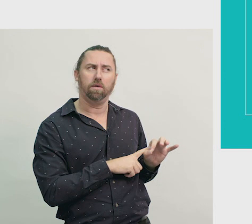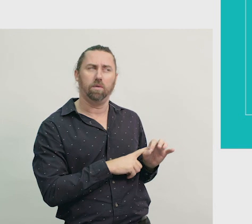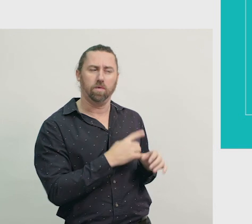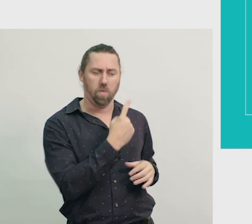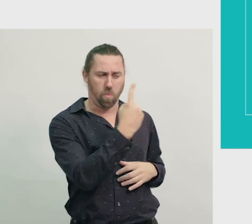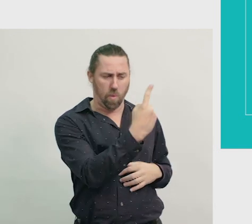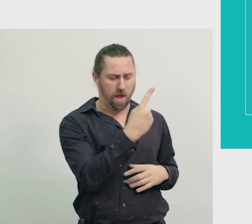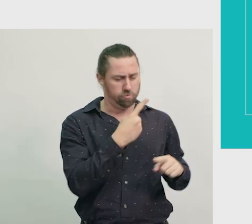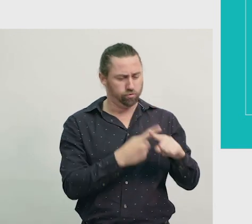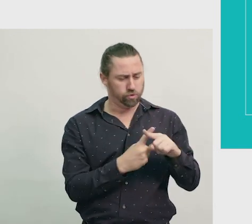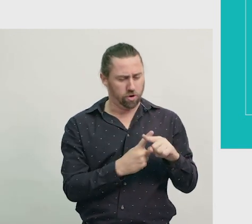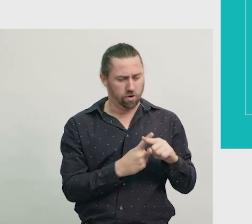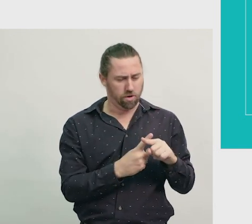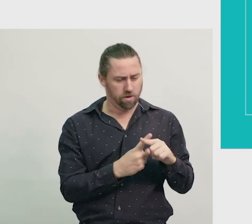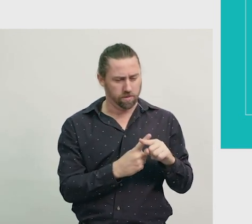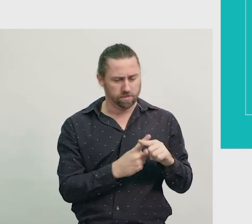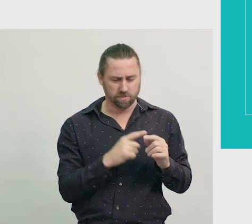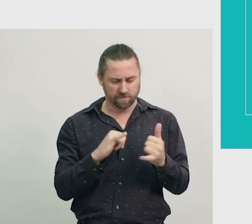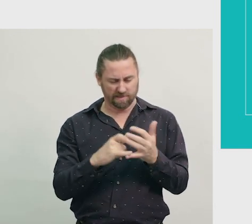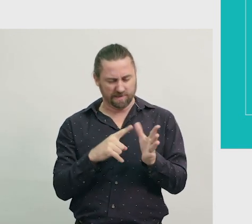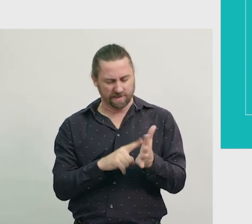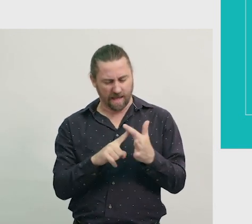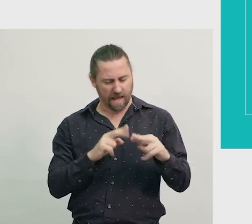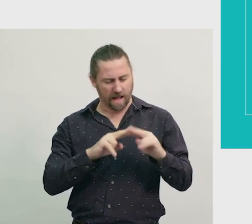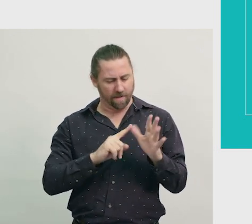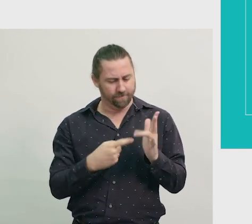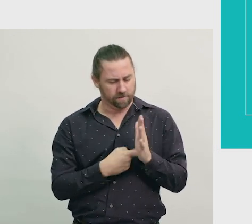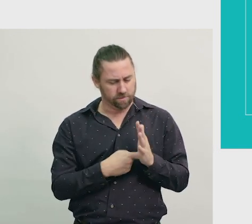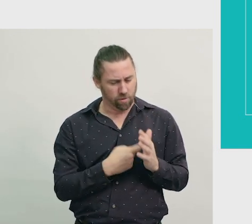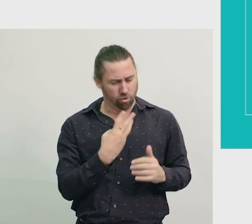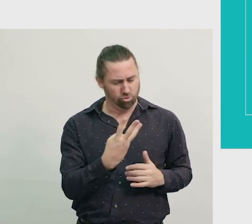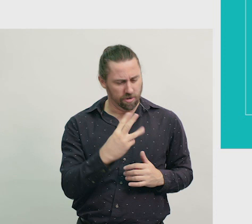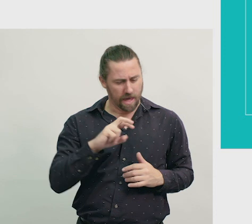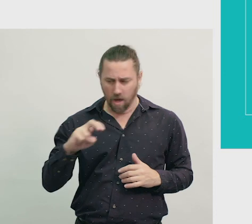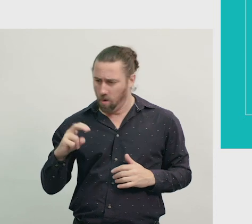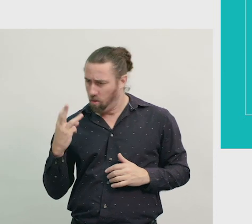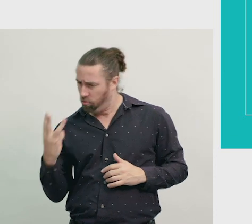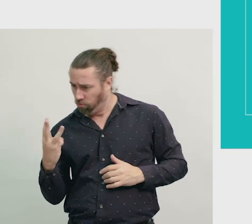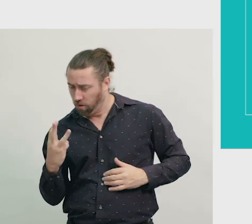Does 1 square multiplied by our scale factor of 3 give 3 squares?